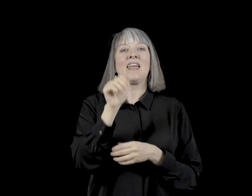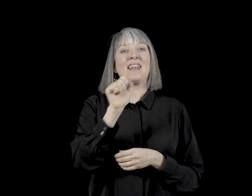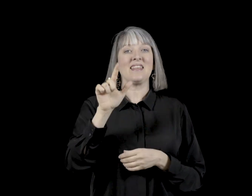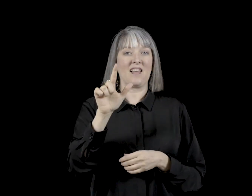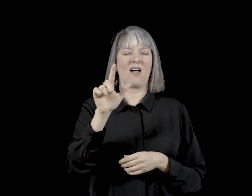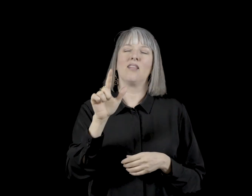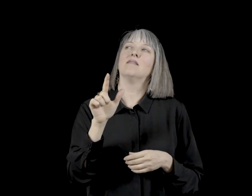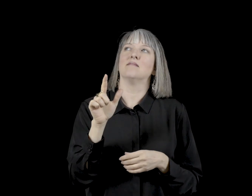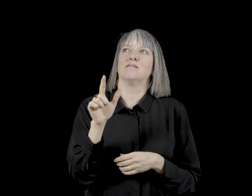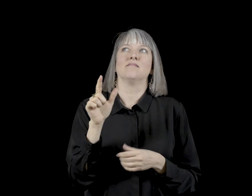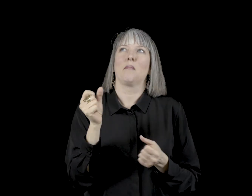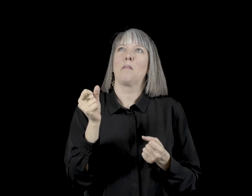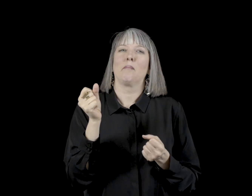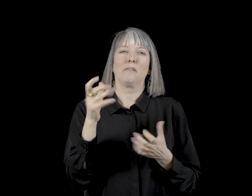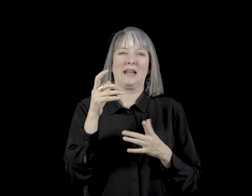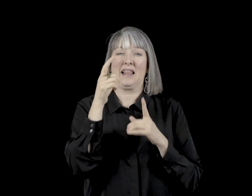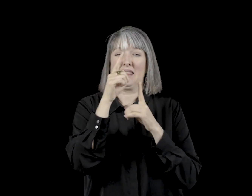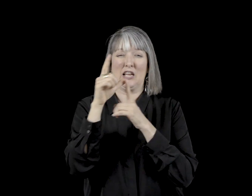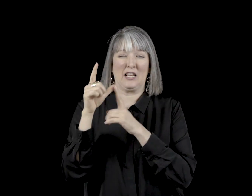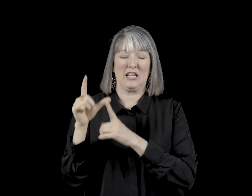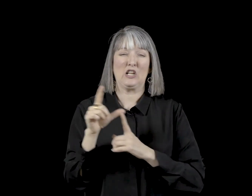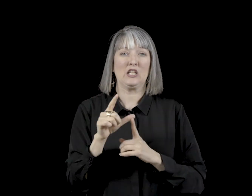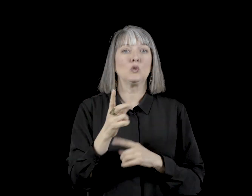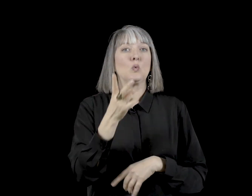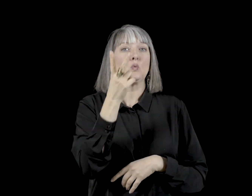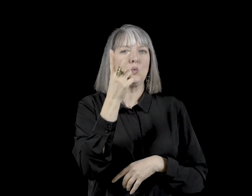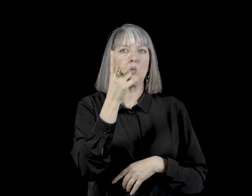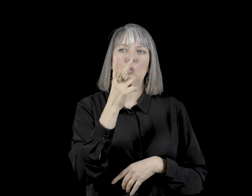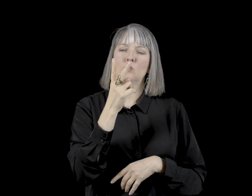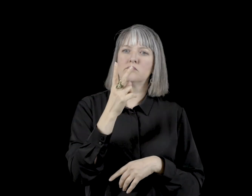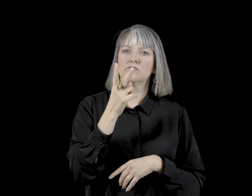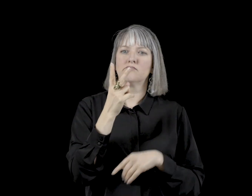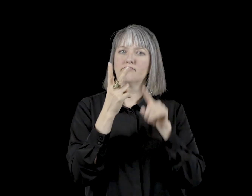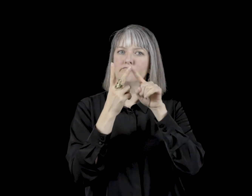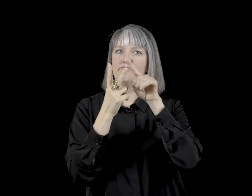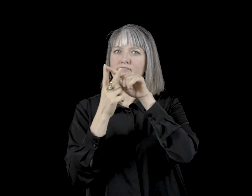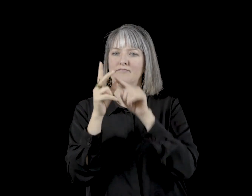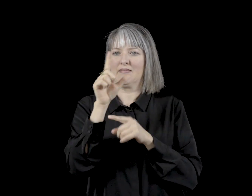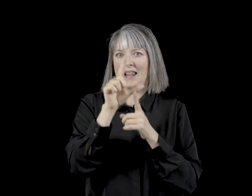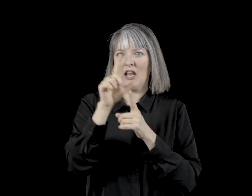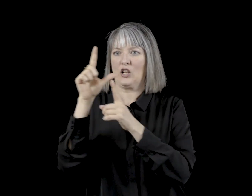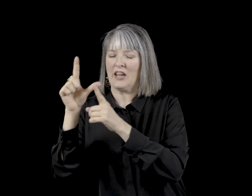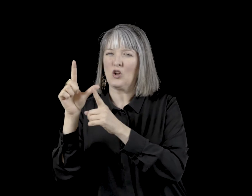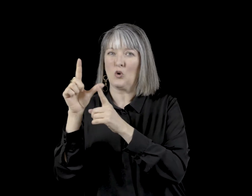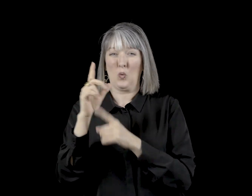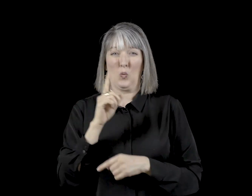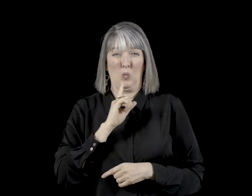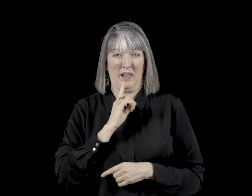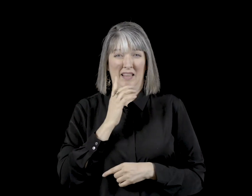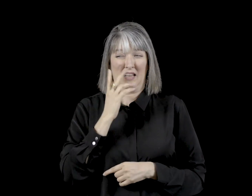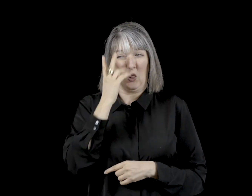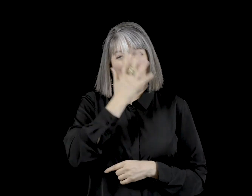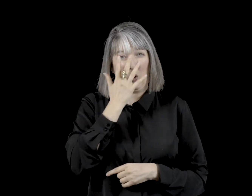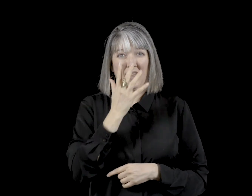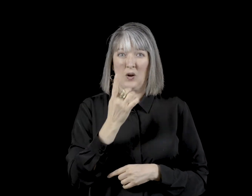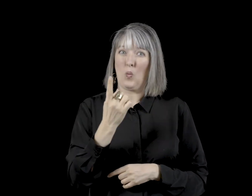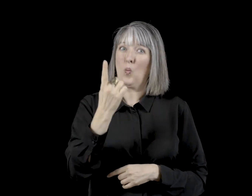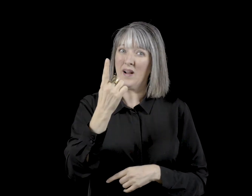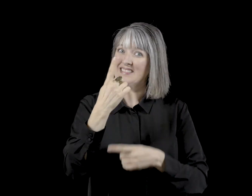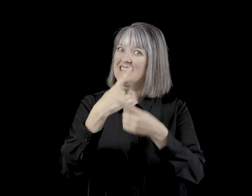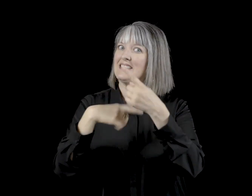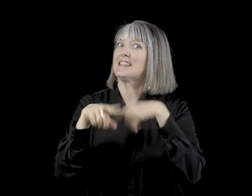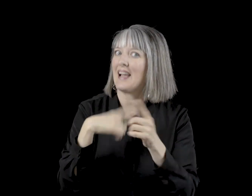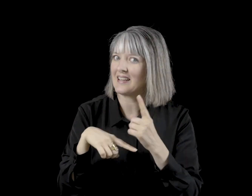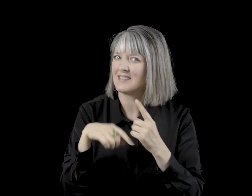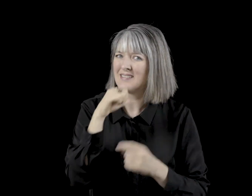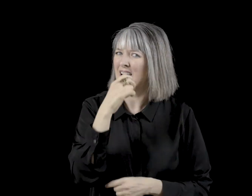Now in ASL we have many two letter combination that honestly can look like one sign of its own.